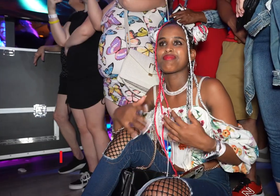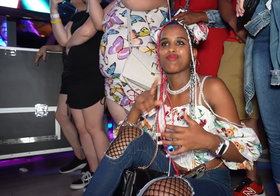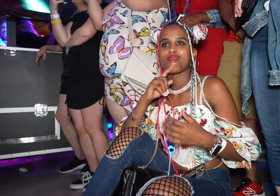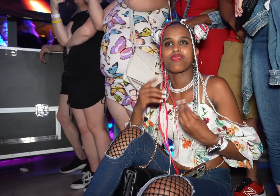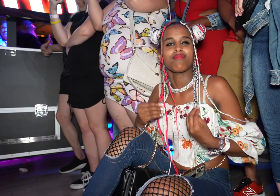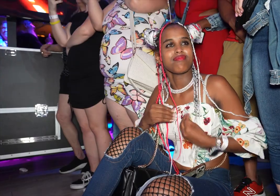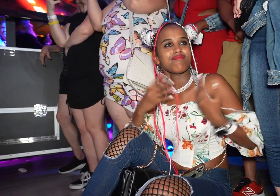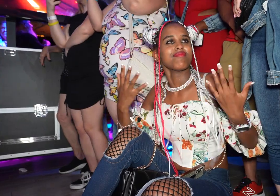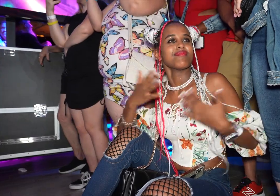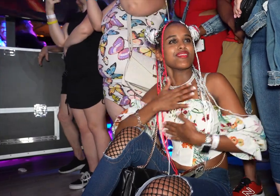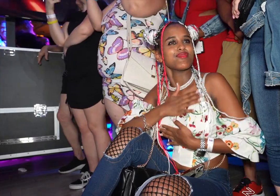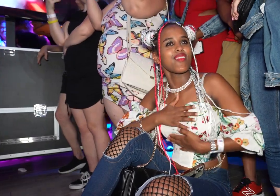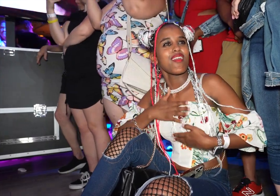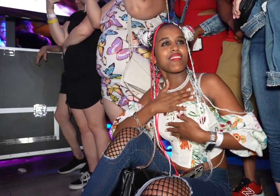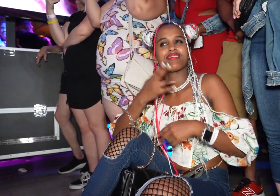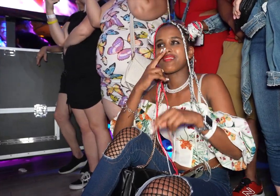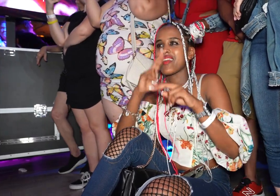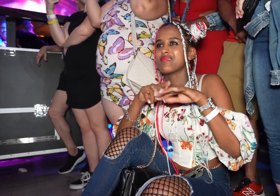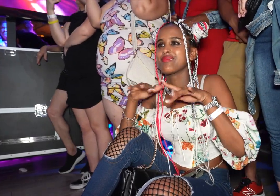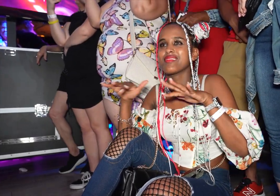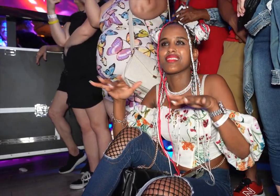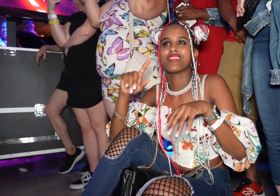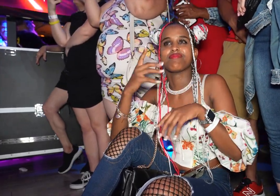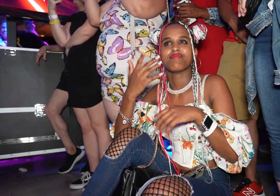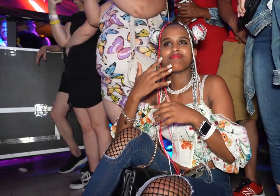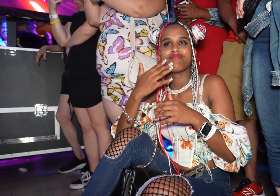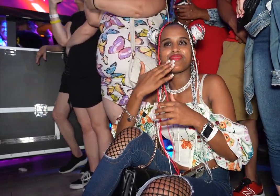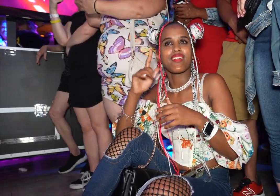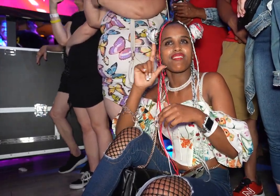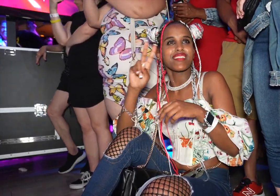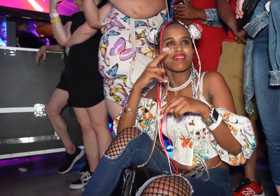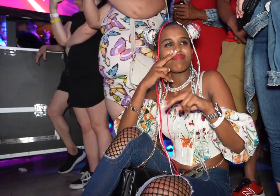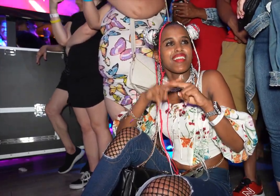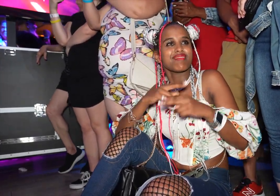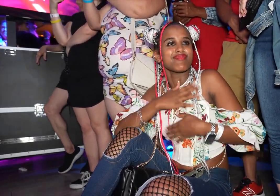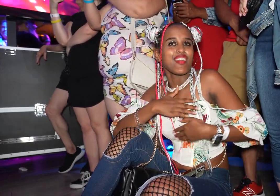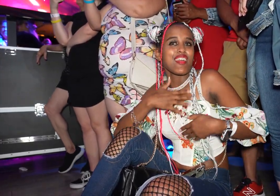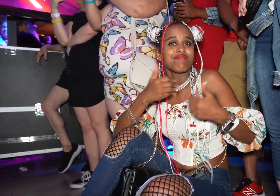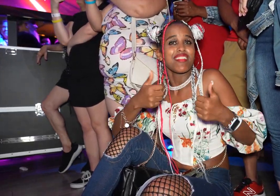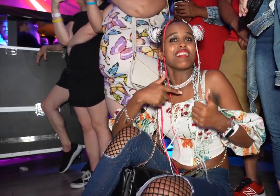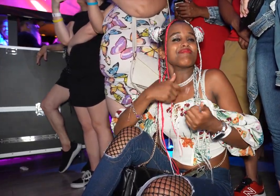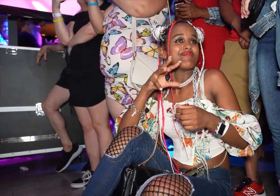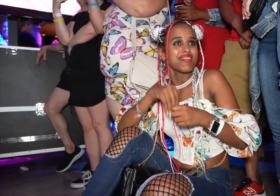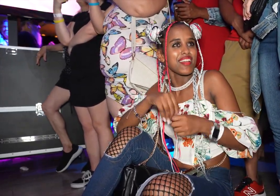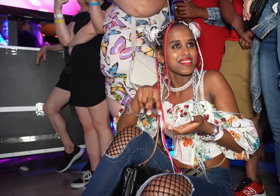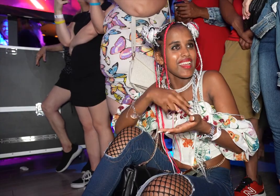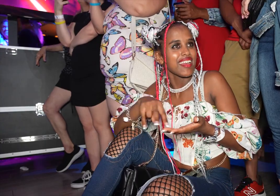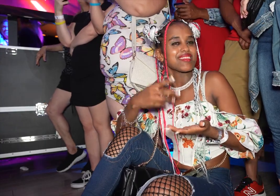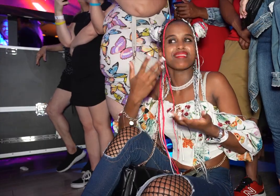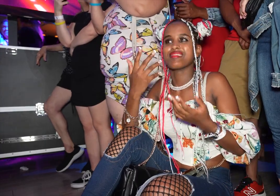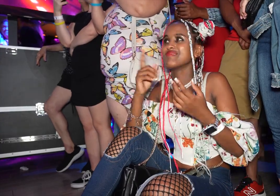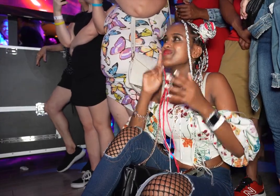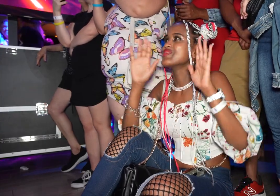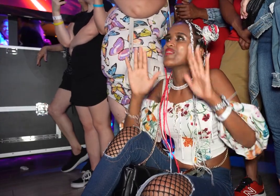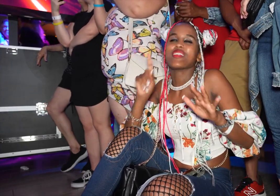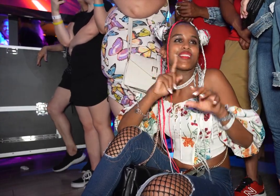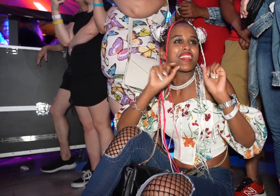I'm really inspired, I'm enjoying seeing all the fun going on. Las Vegas has been a lot of fun. I'm in the dance group, it's amazing.